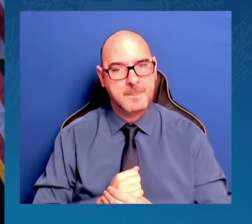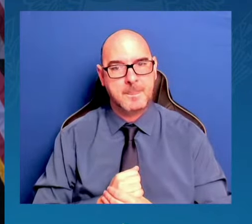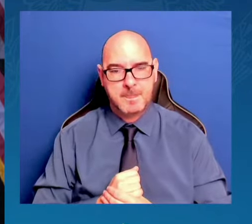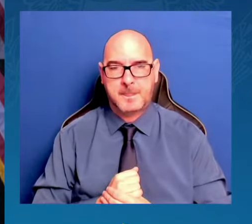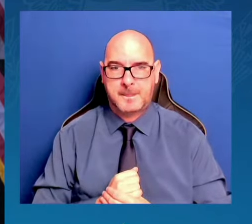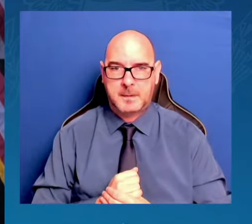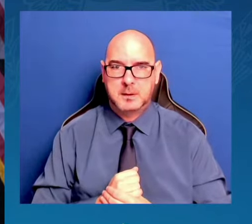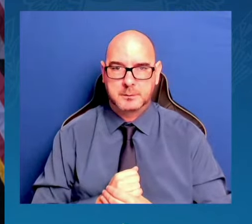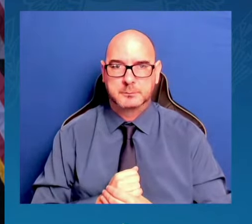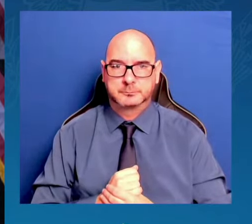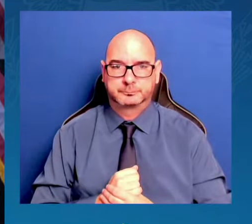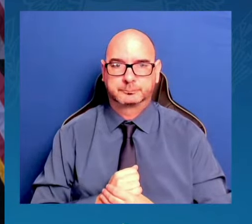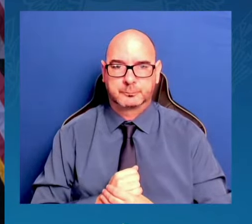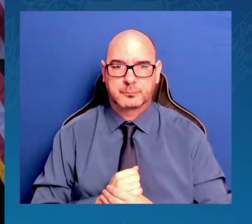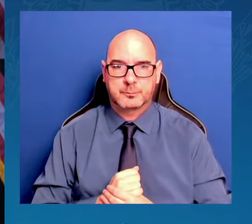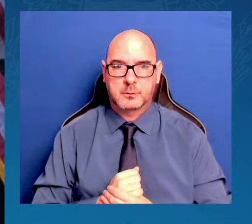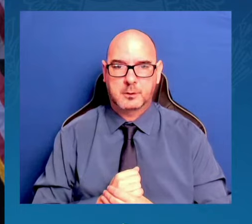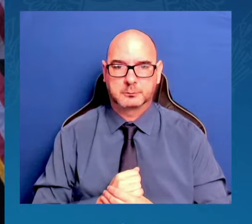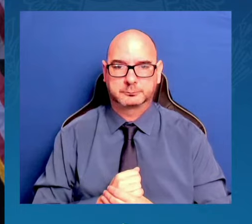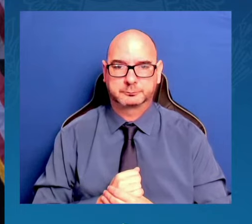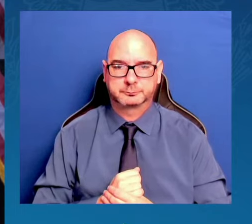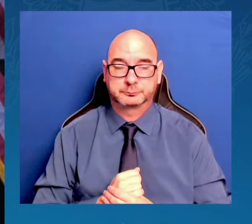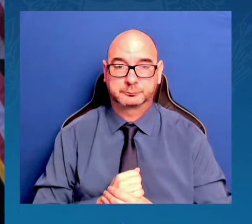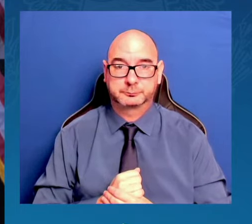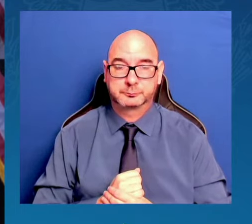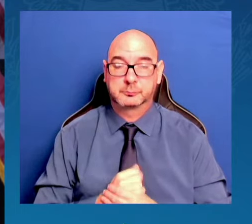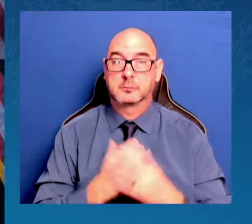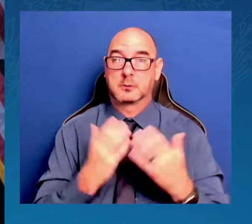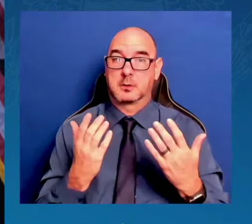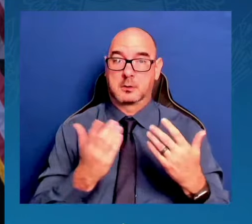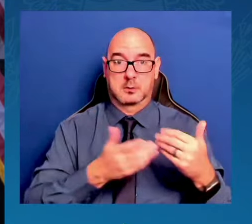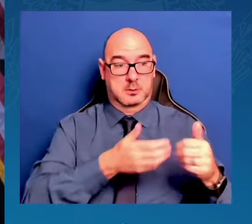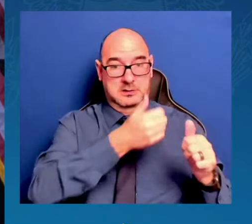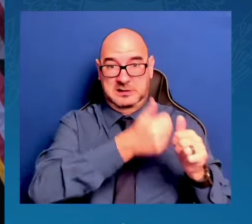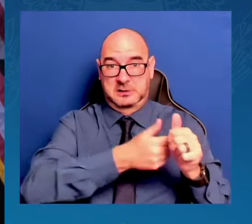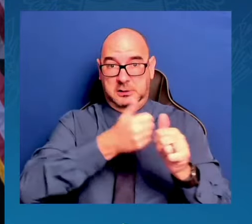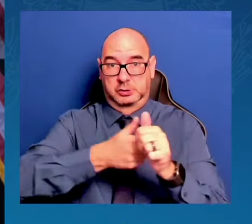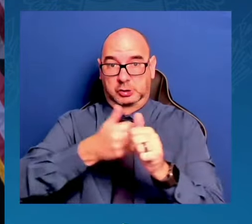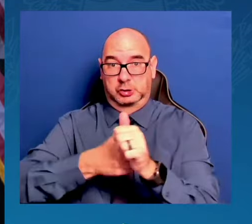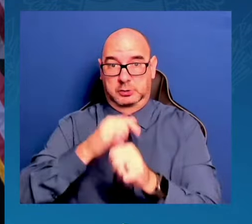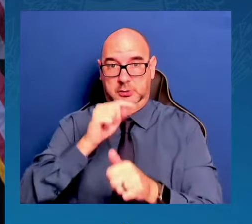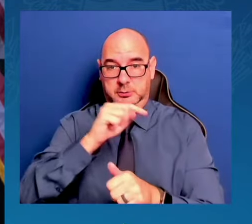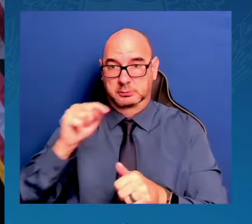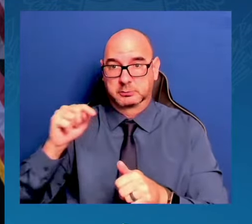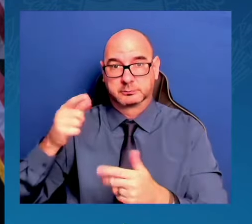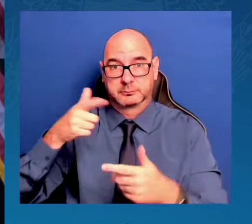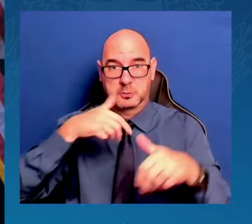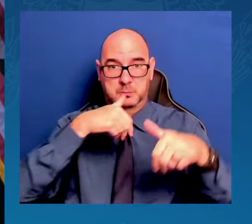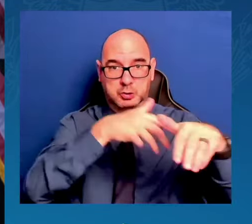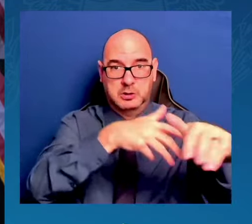In each of these movements, those leaders expanded rights